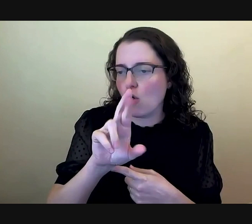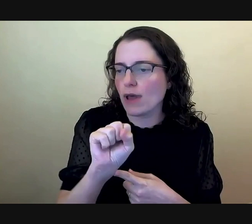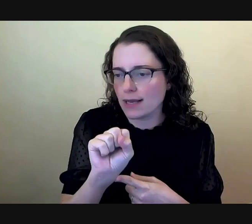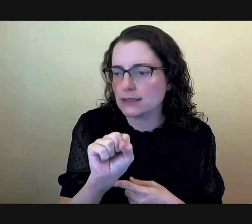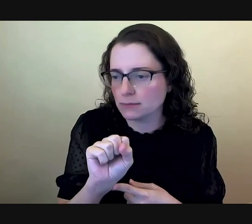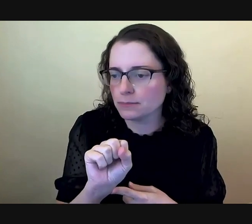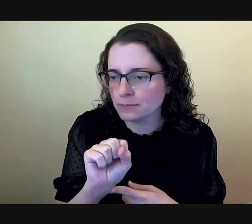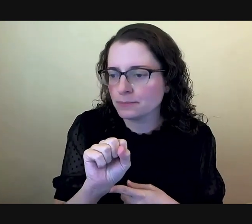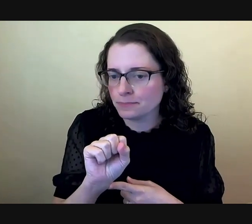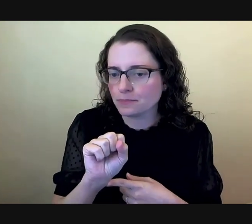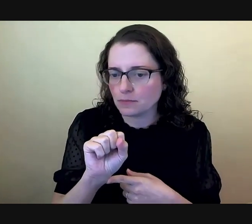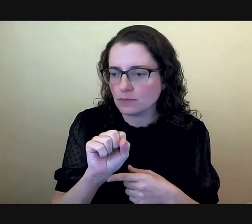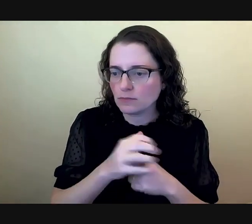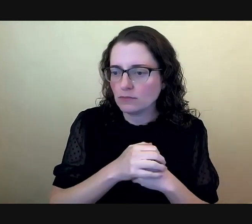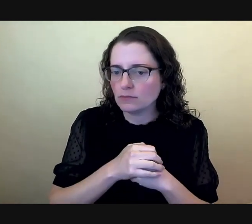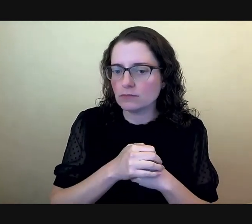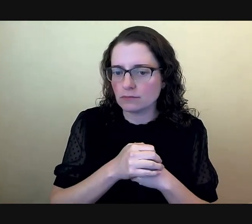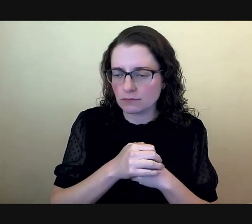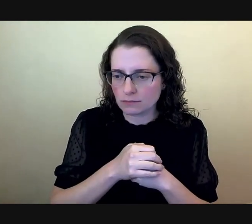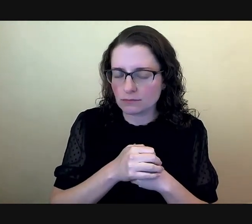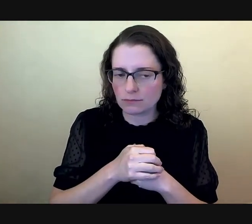service, that also falls under the disability rights laws.